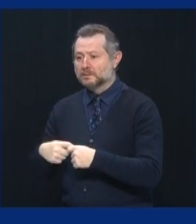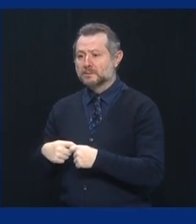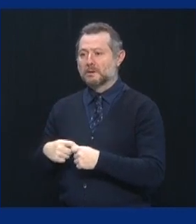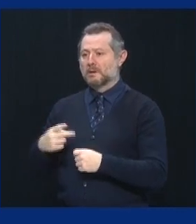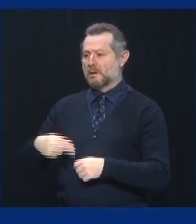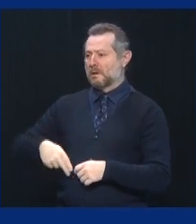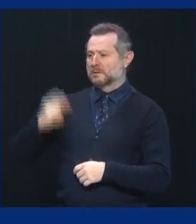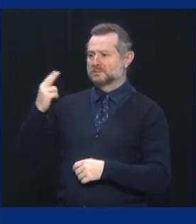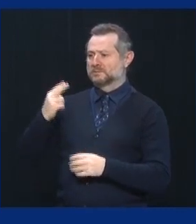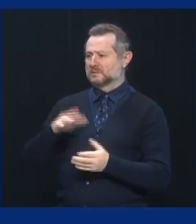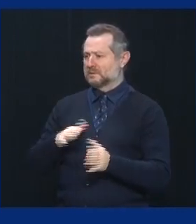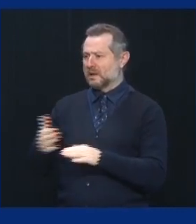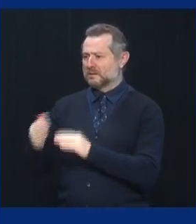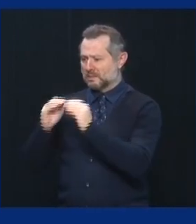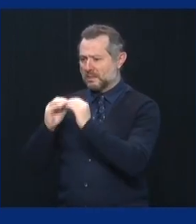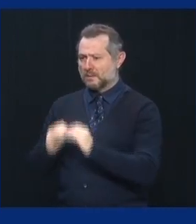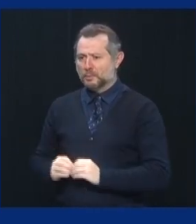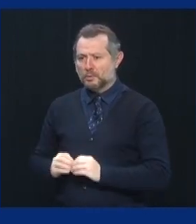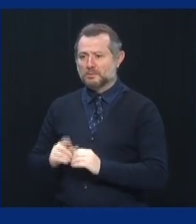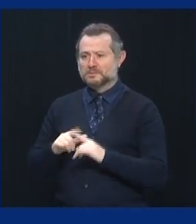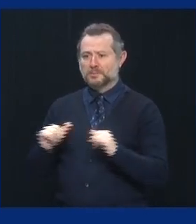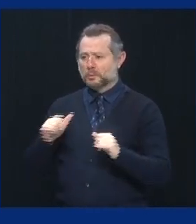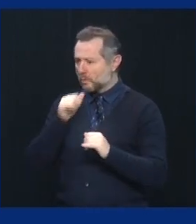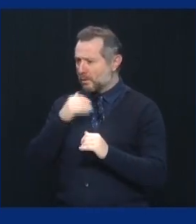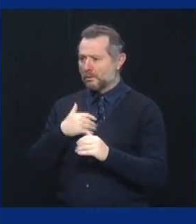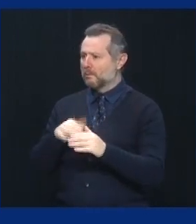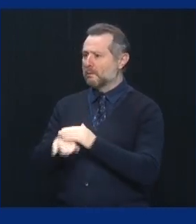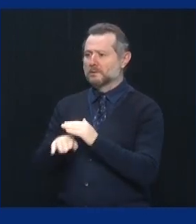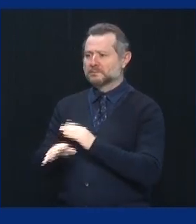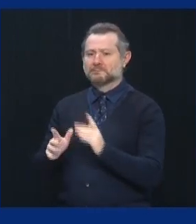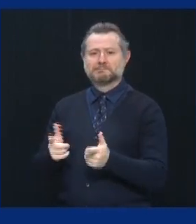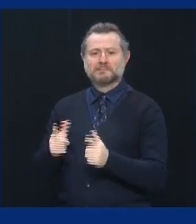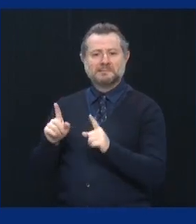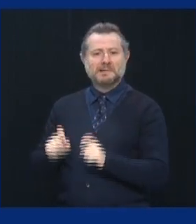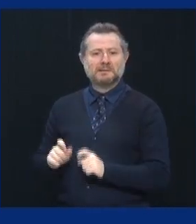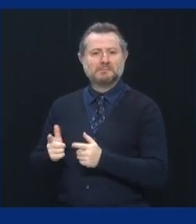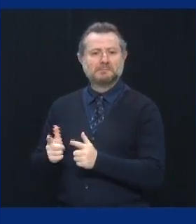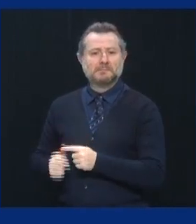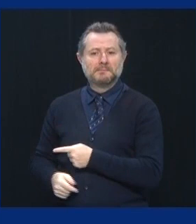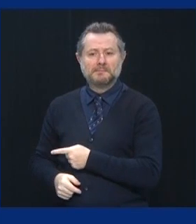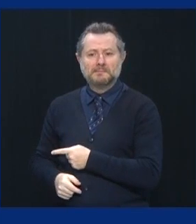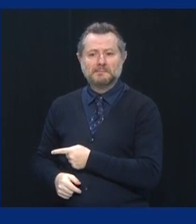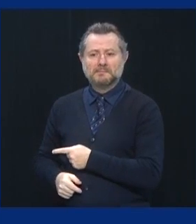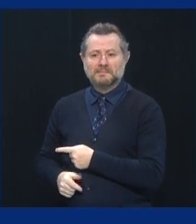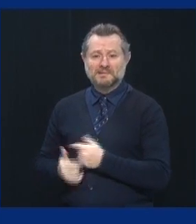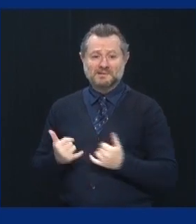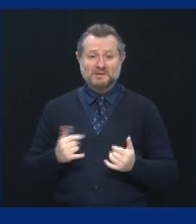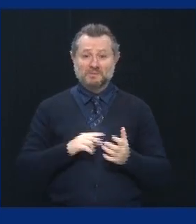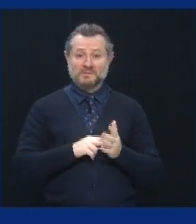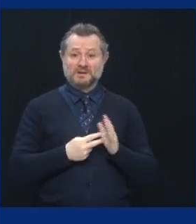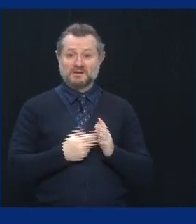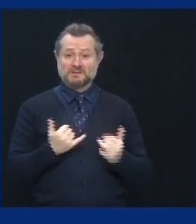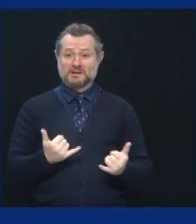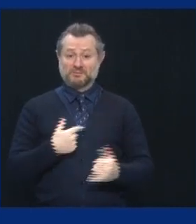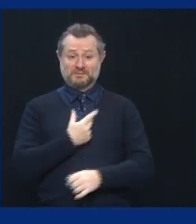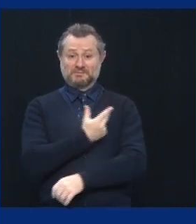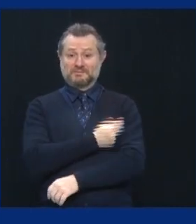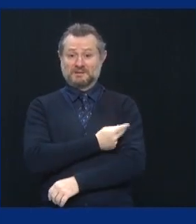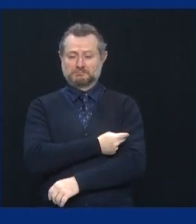HAD MORE COVID TESTING. BLACK COMMUNITIES, POOR COMMUNITIES, LATINO COMMUNITIES THAT HAD A HIGHER DEATH RATE HAD